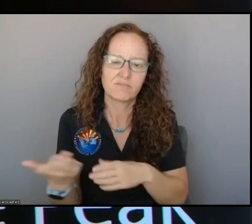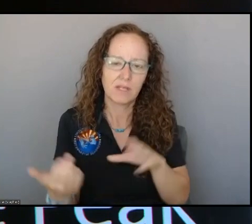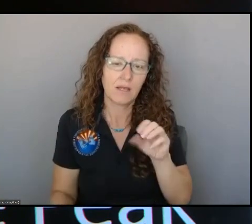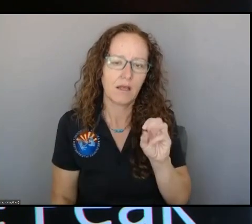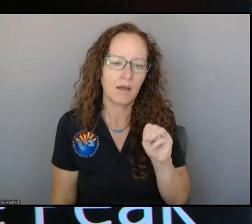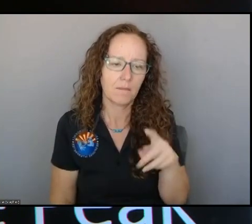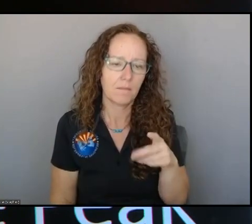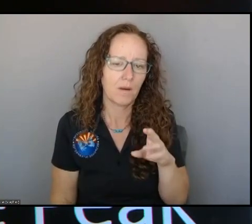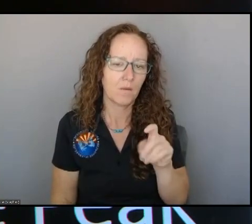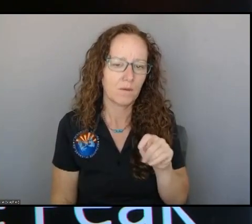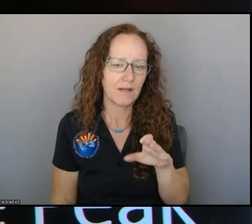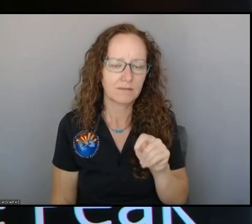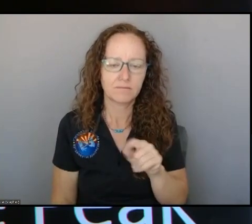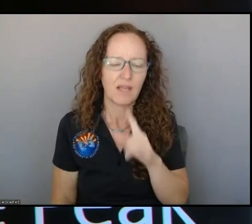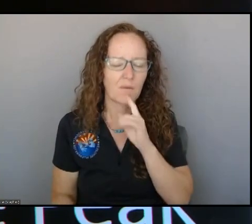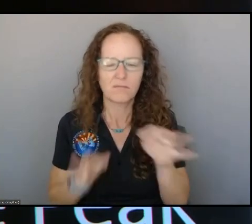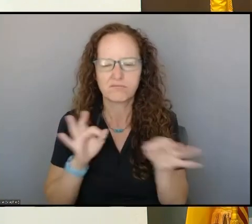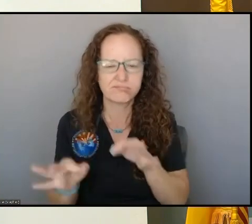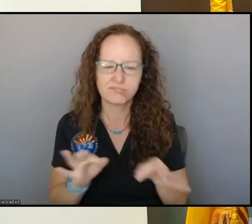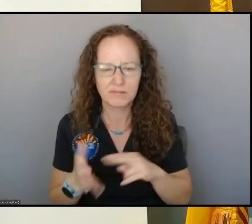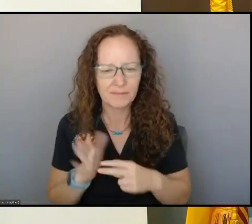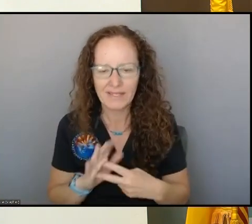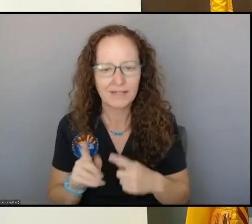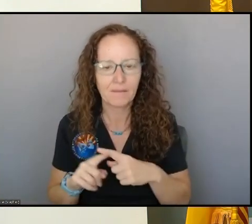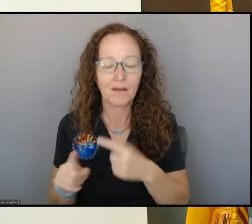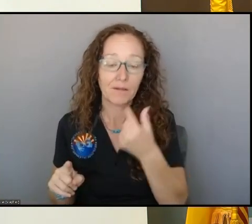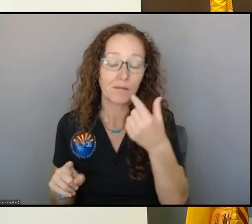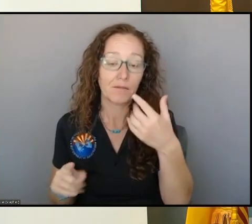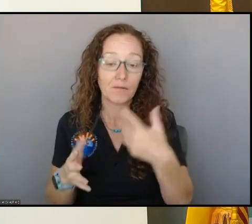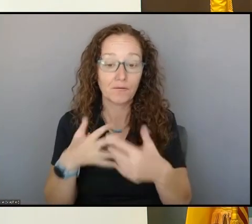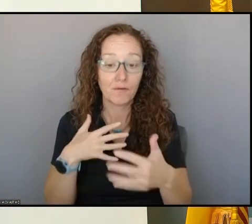line. Basically it's telling us how dry the fuels are, and